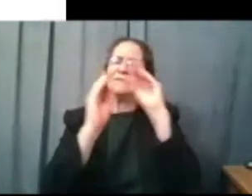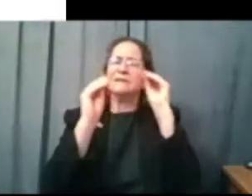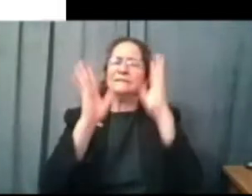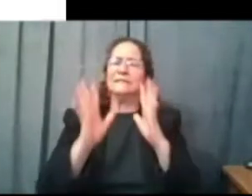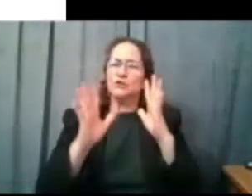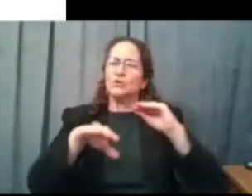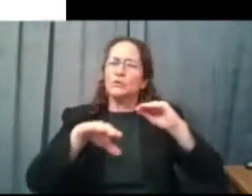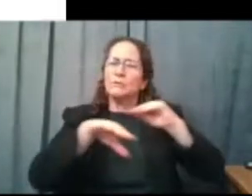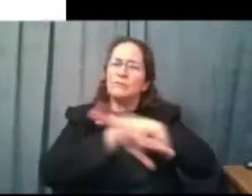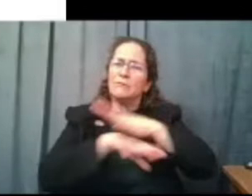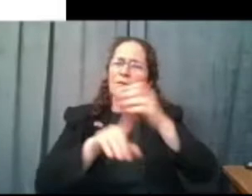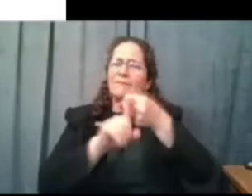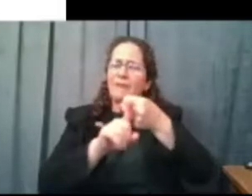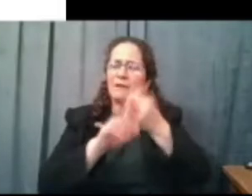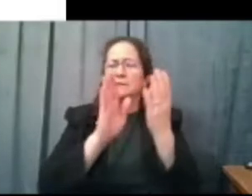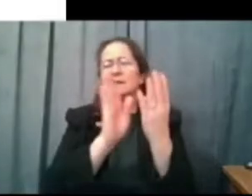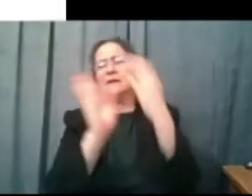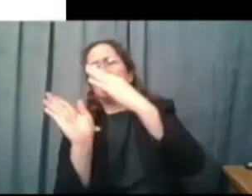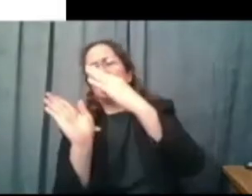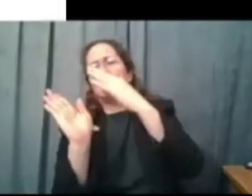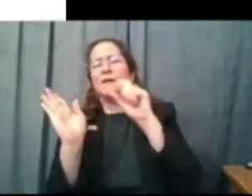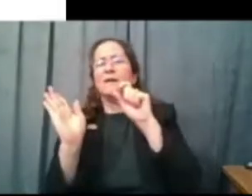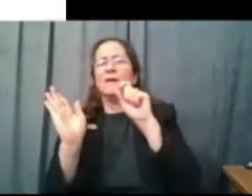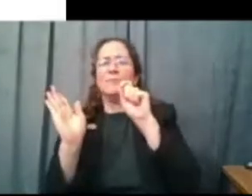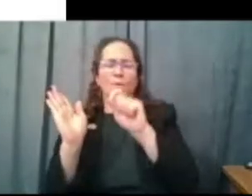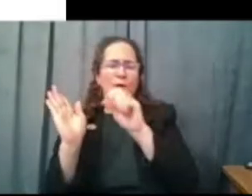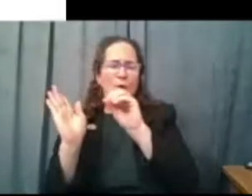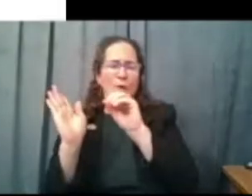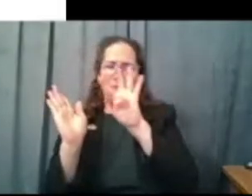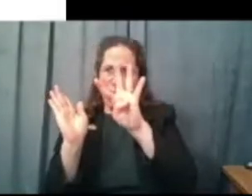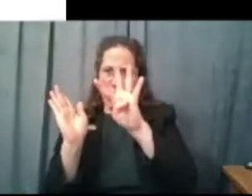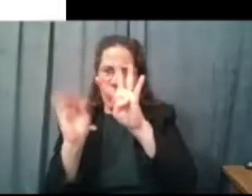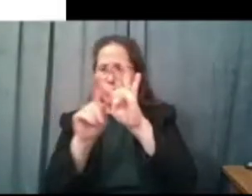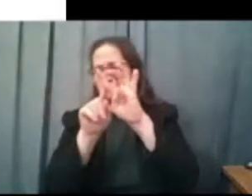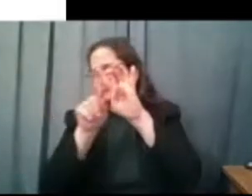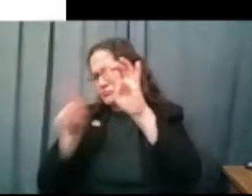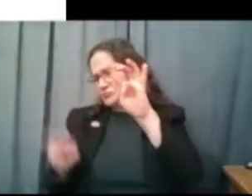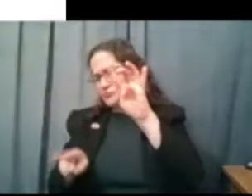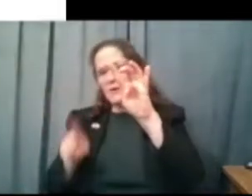and then .04 clear down to 1.2 is the desired effects